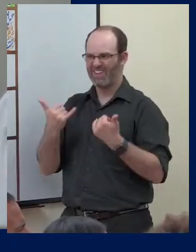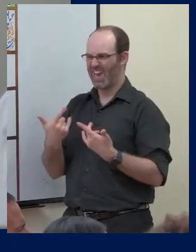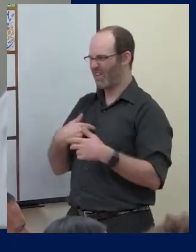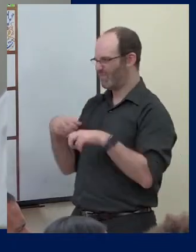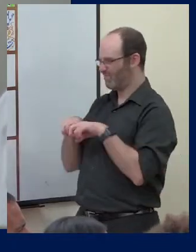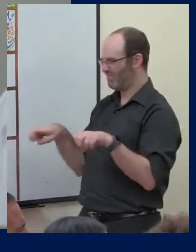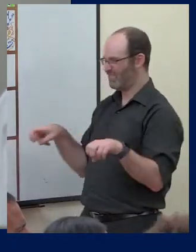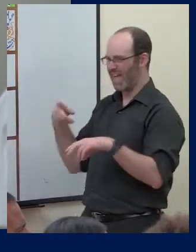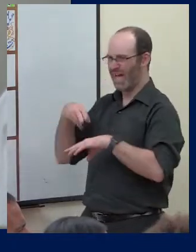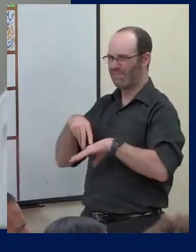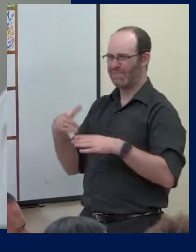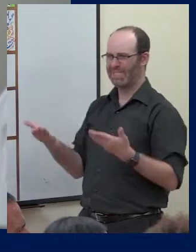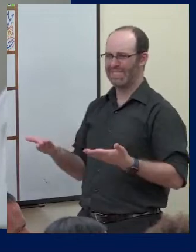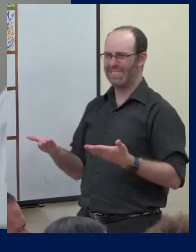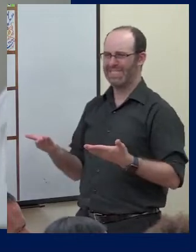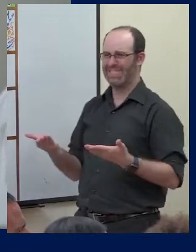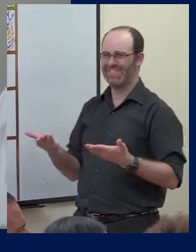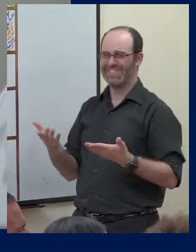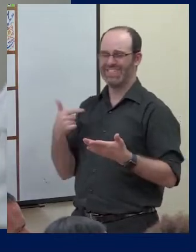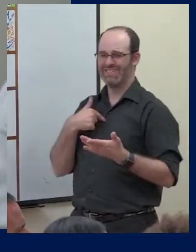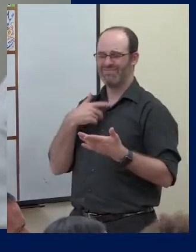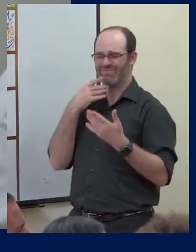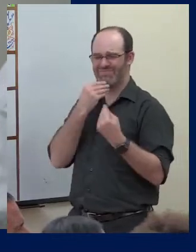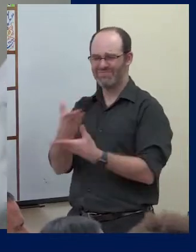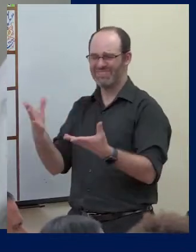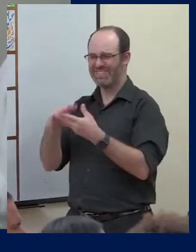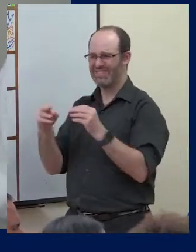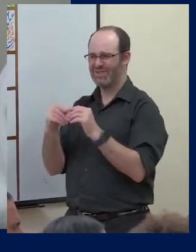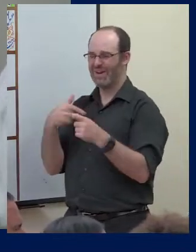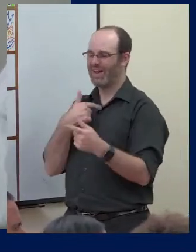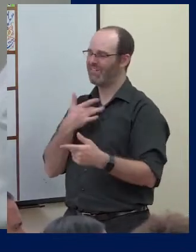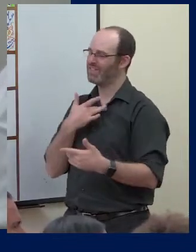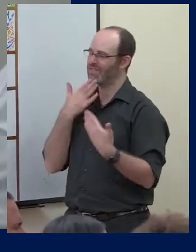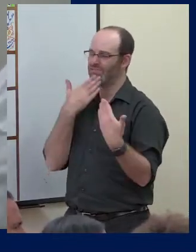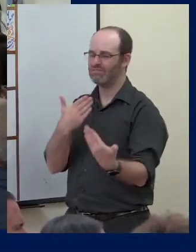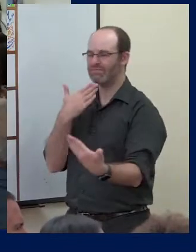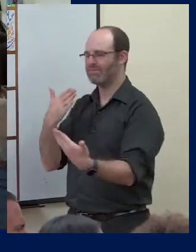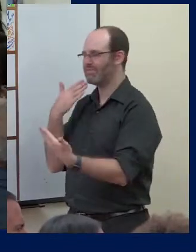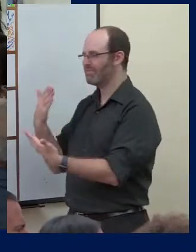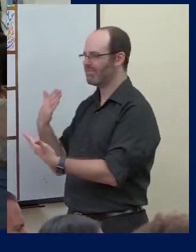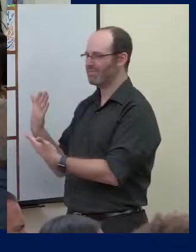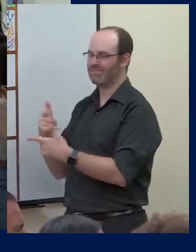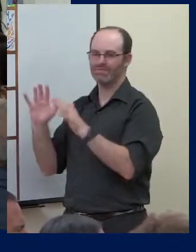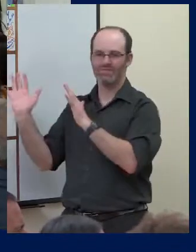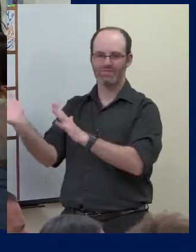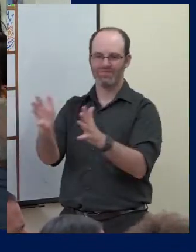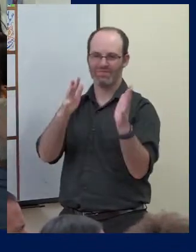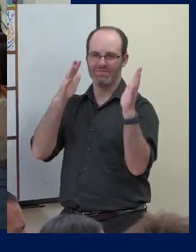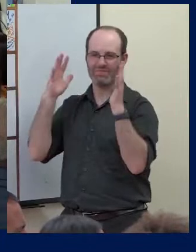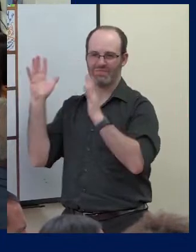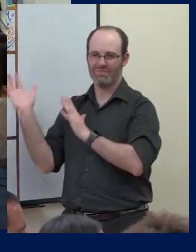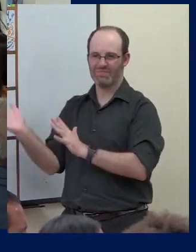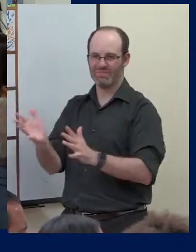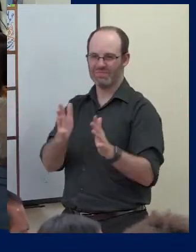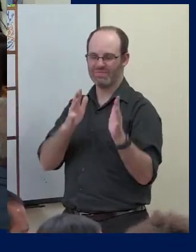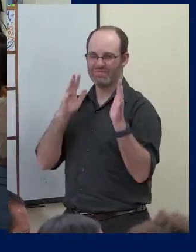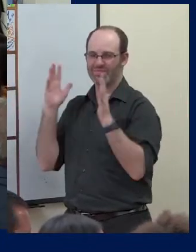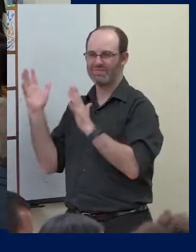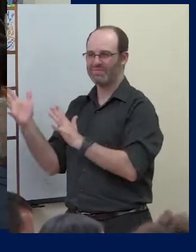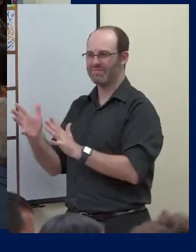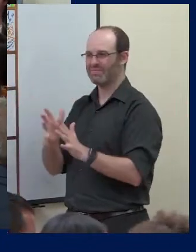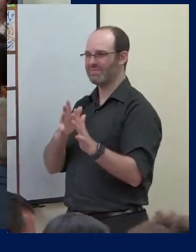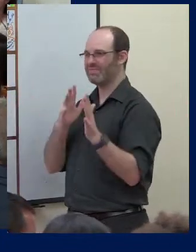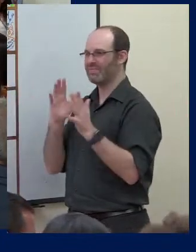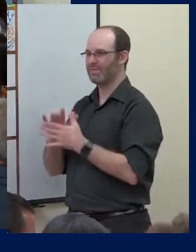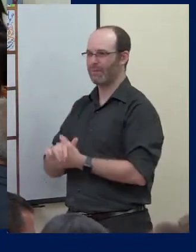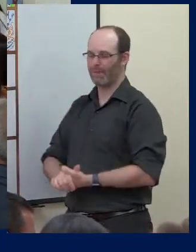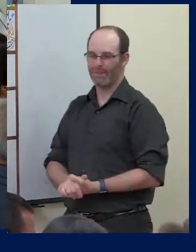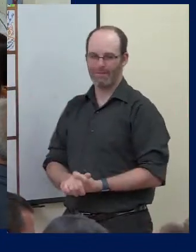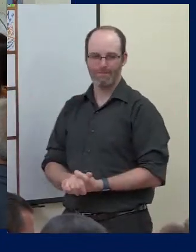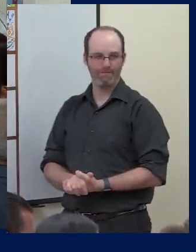all of you, it is very helpful.